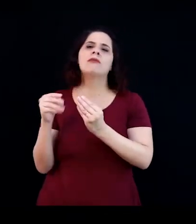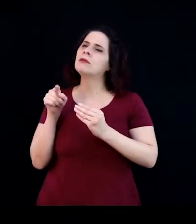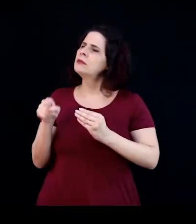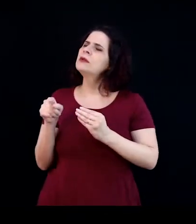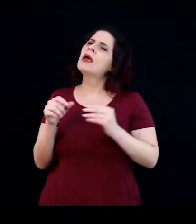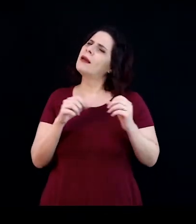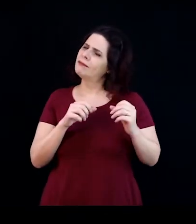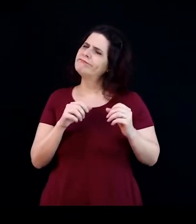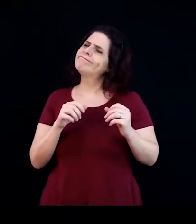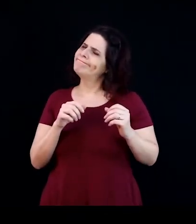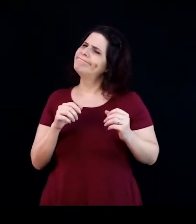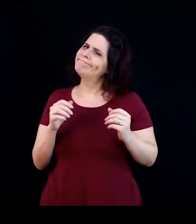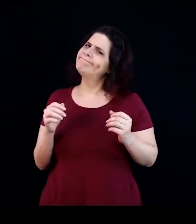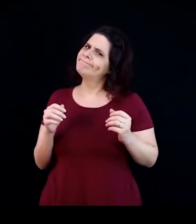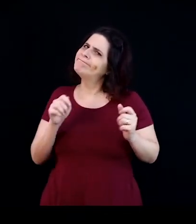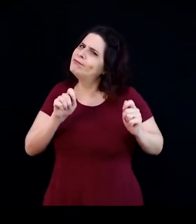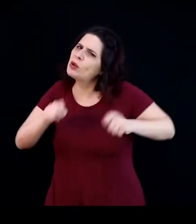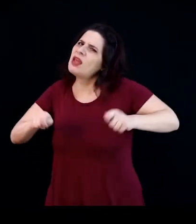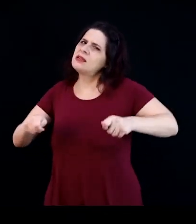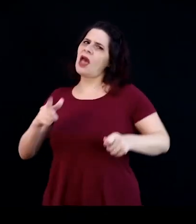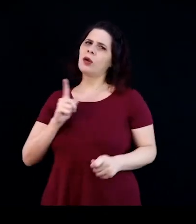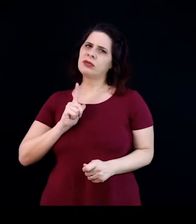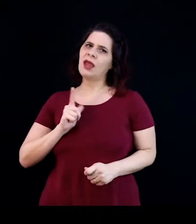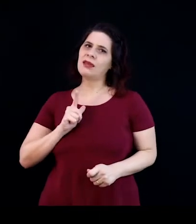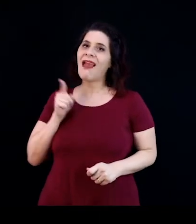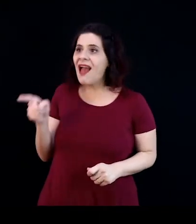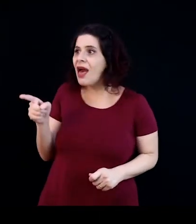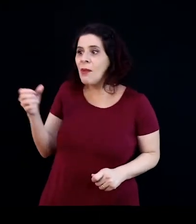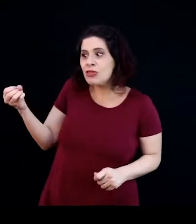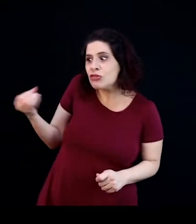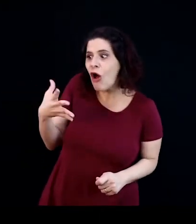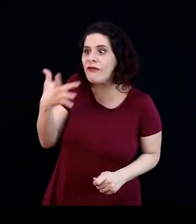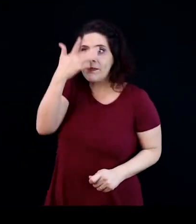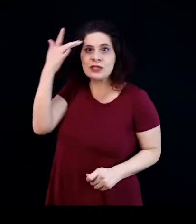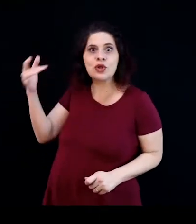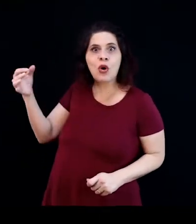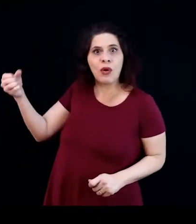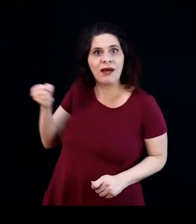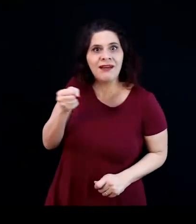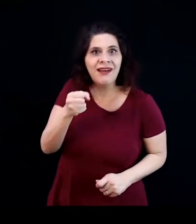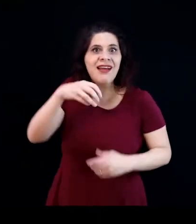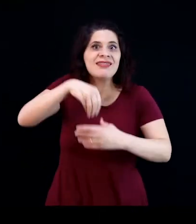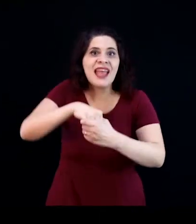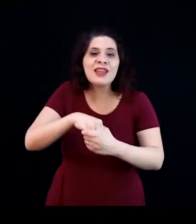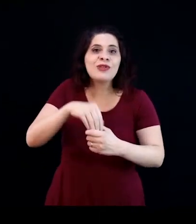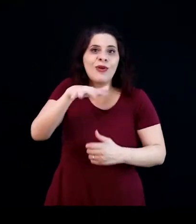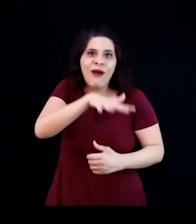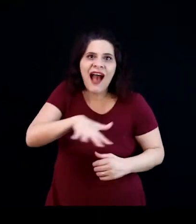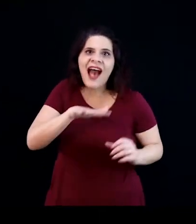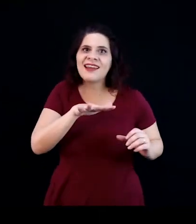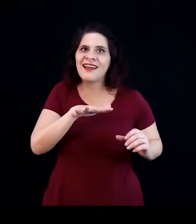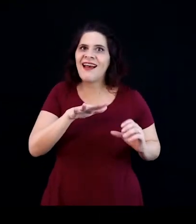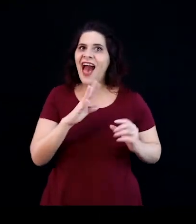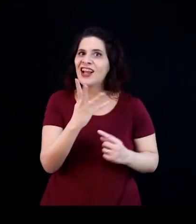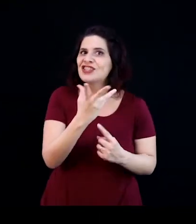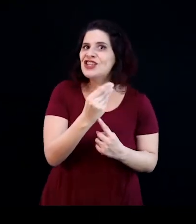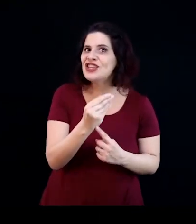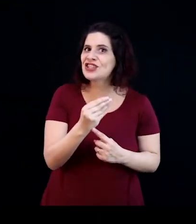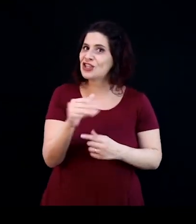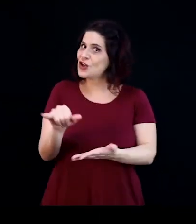She was a very exciting new voice in New York at that time for us.